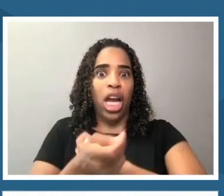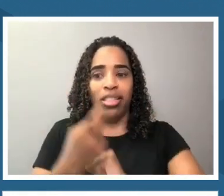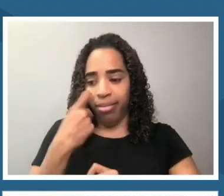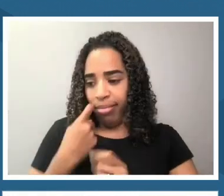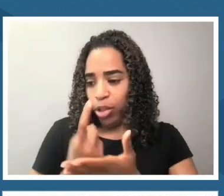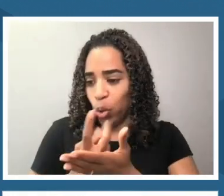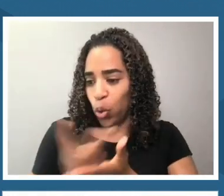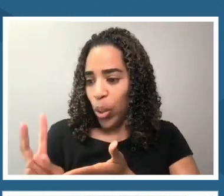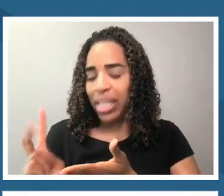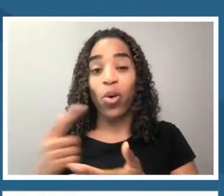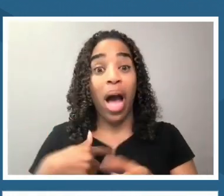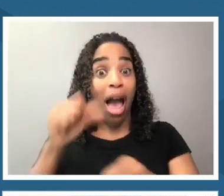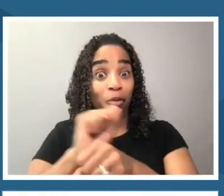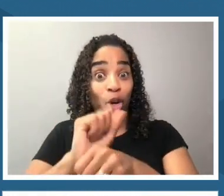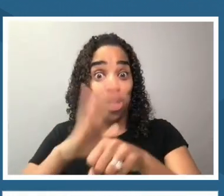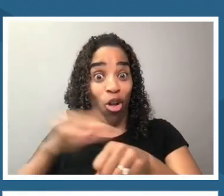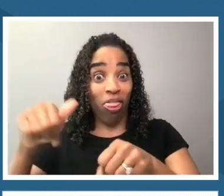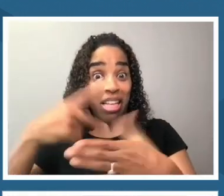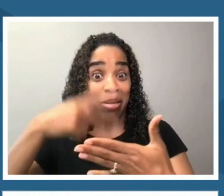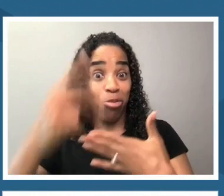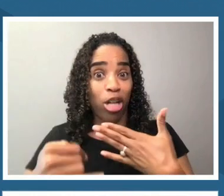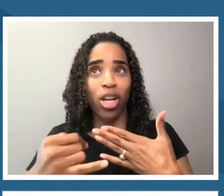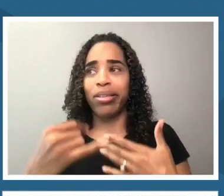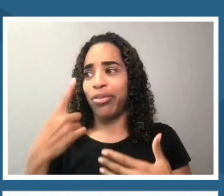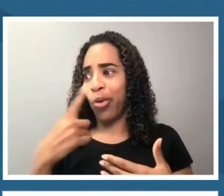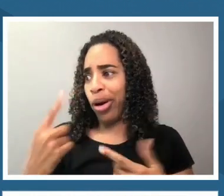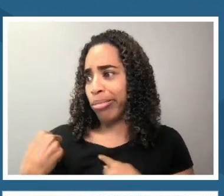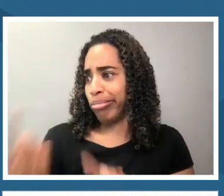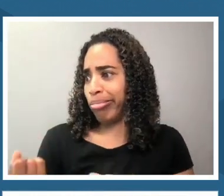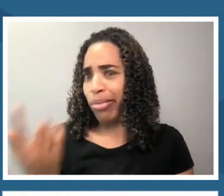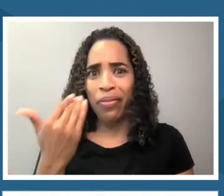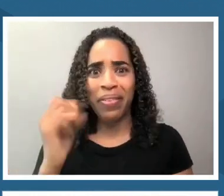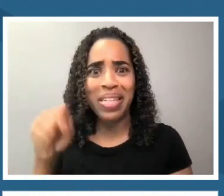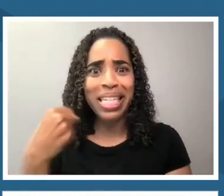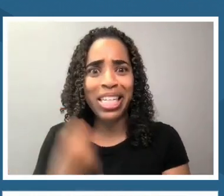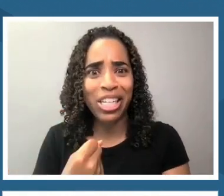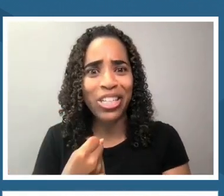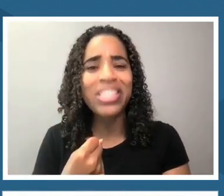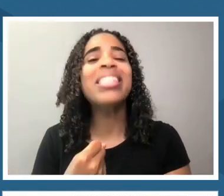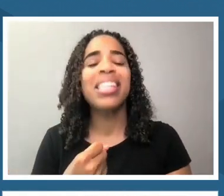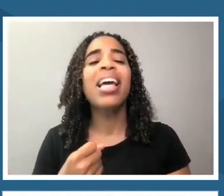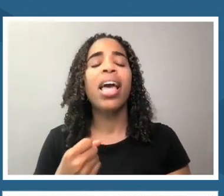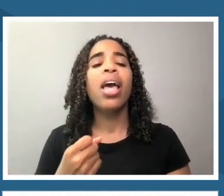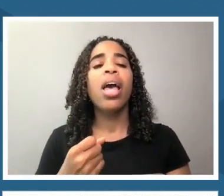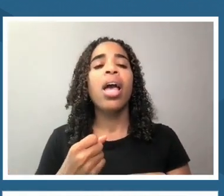for years like 15 years